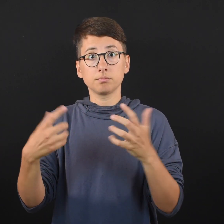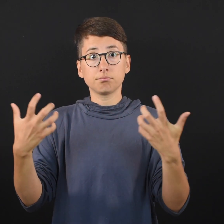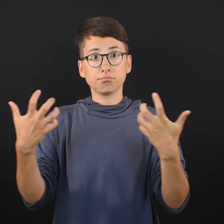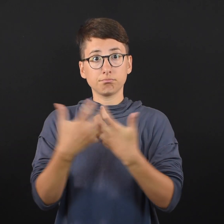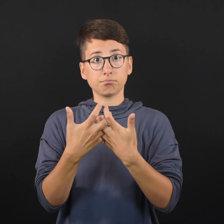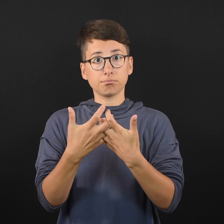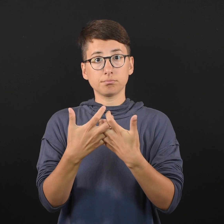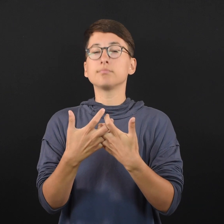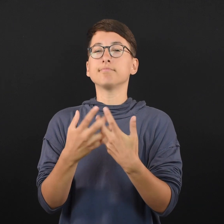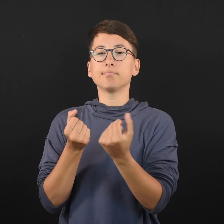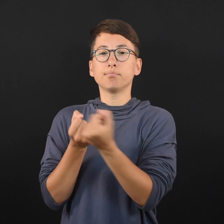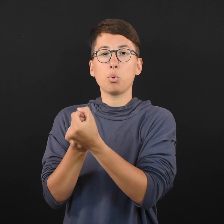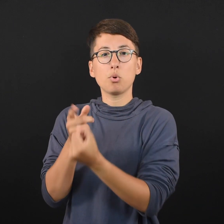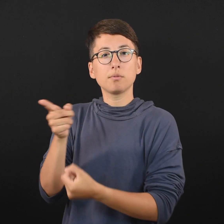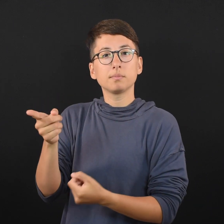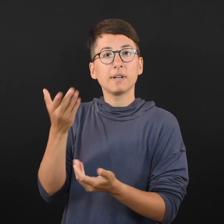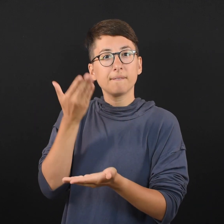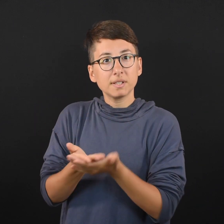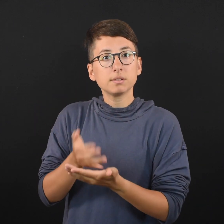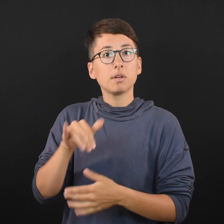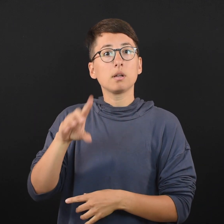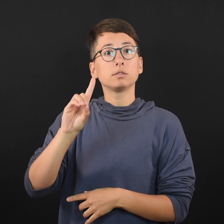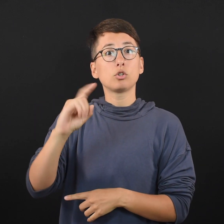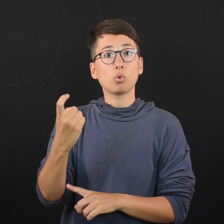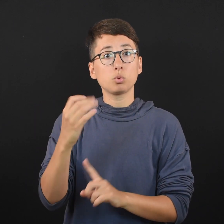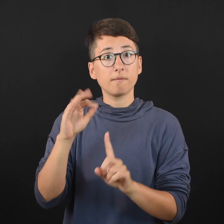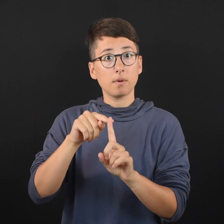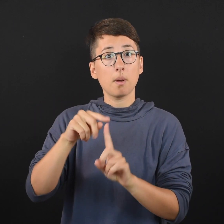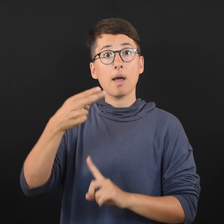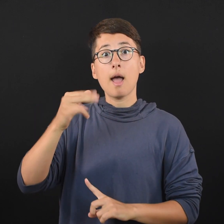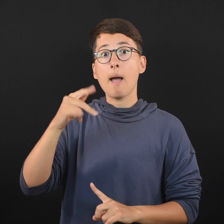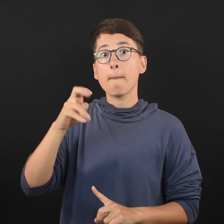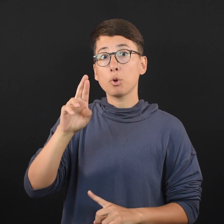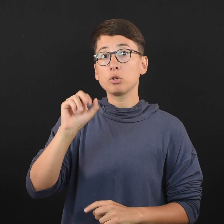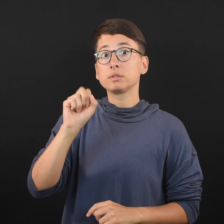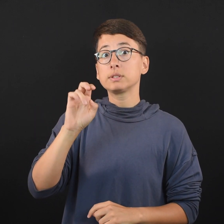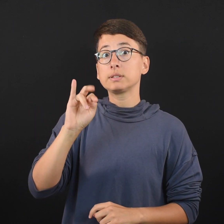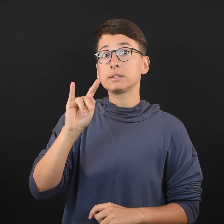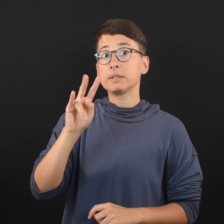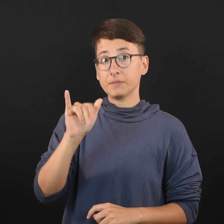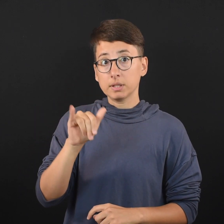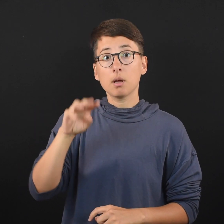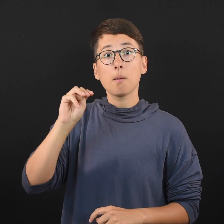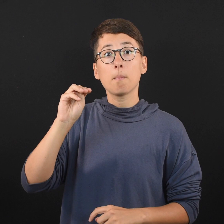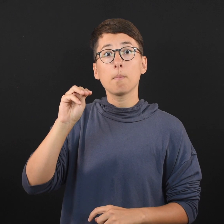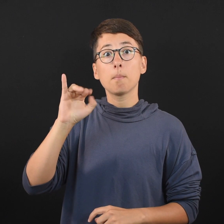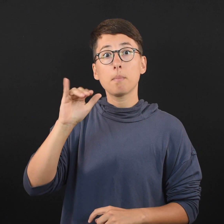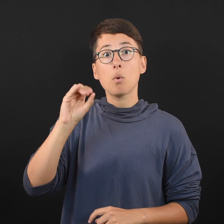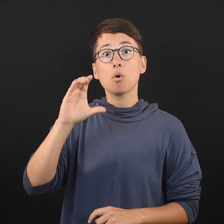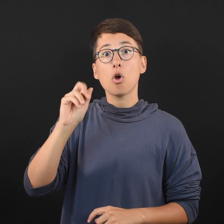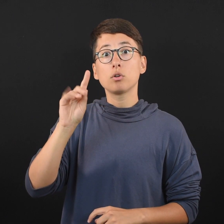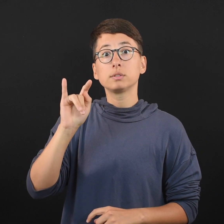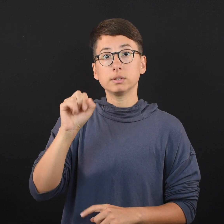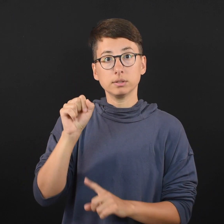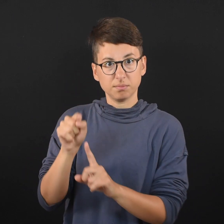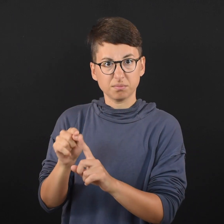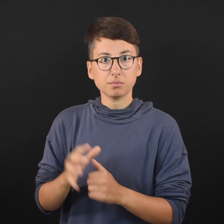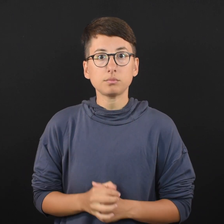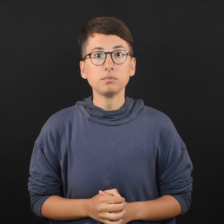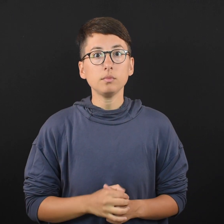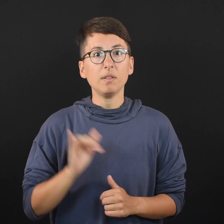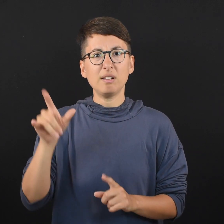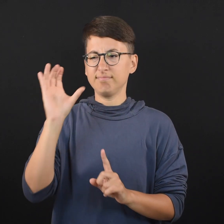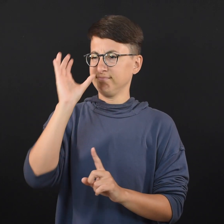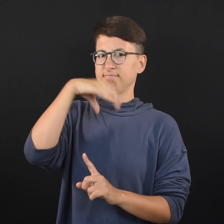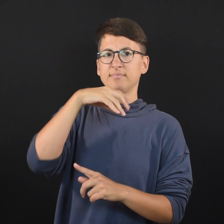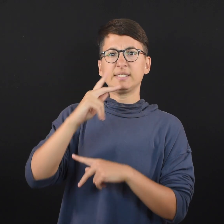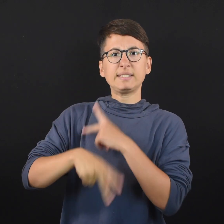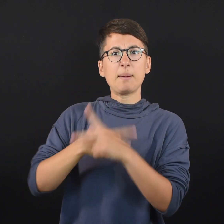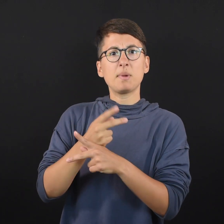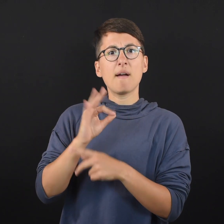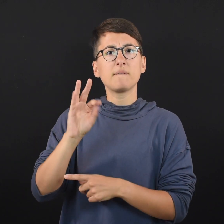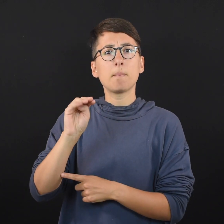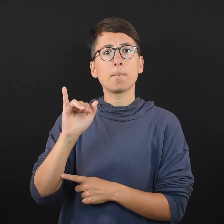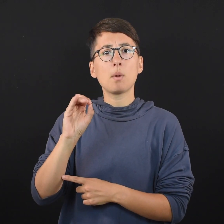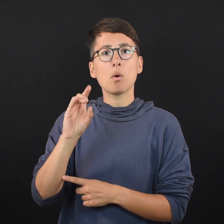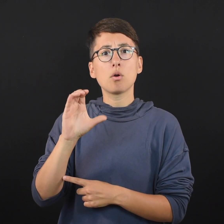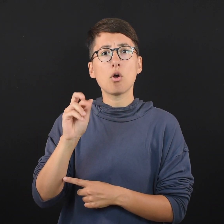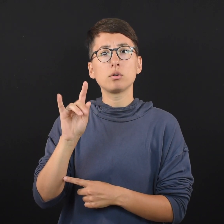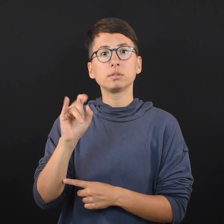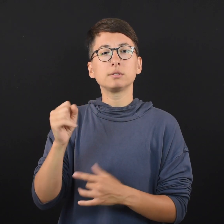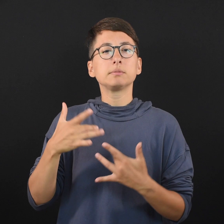diagnosis of hypersensitivity myocarditis. This unusual type of myocarditis is usually